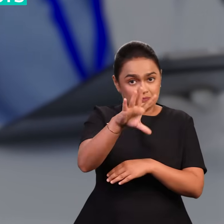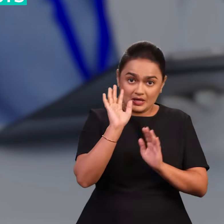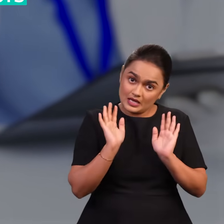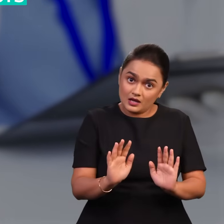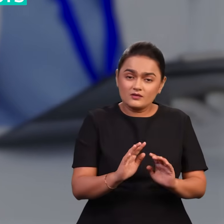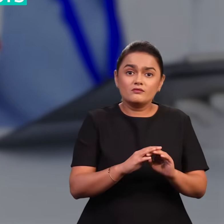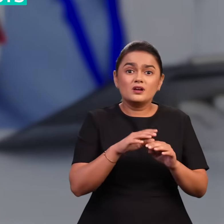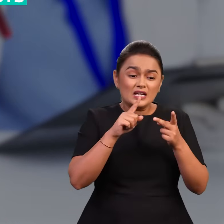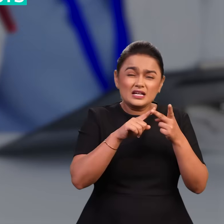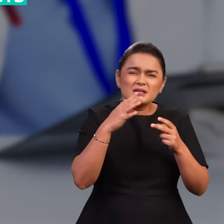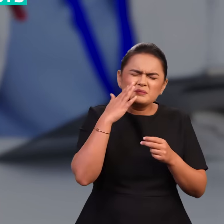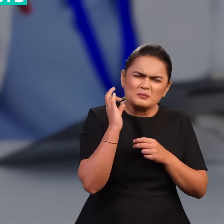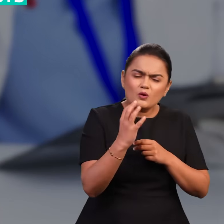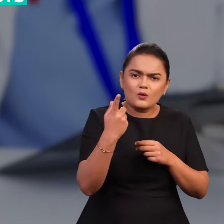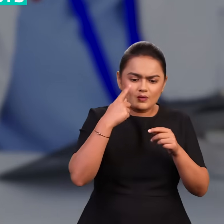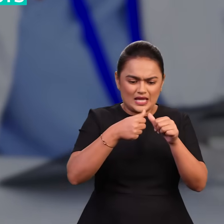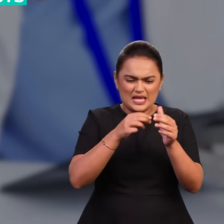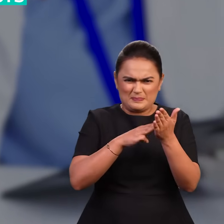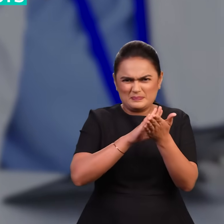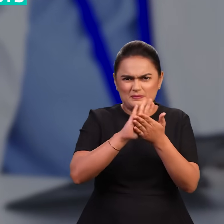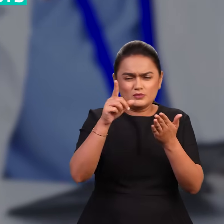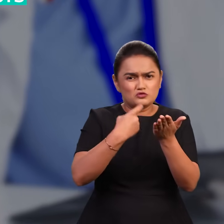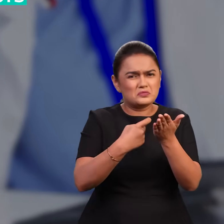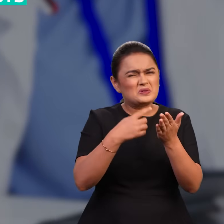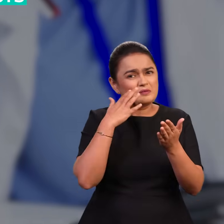The most important one is AMH report.